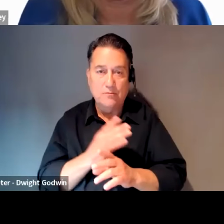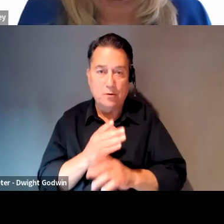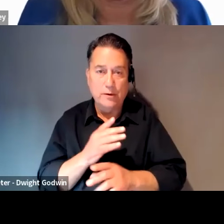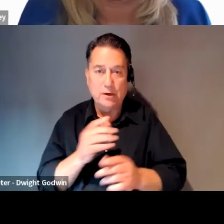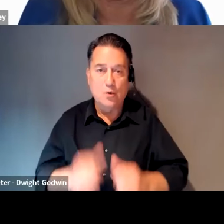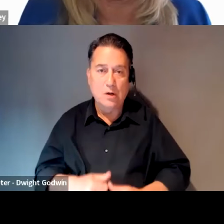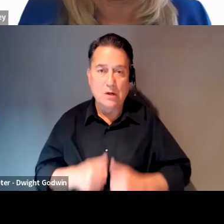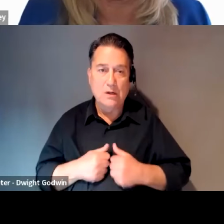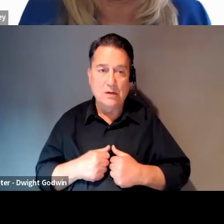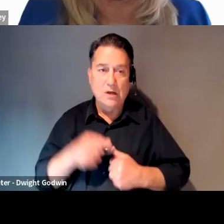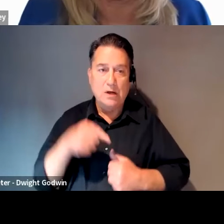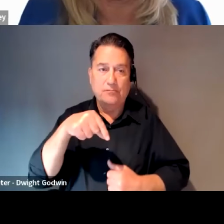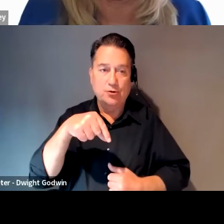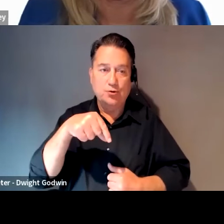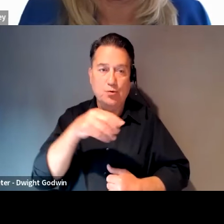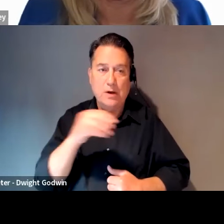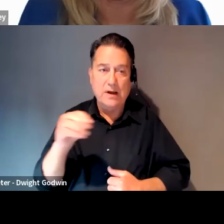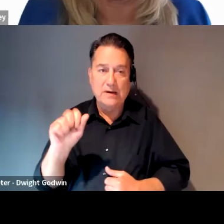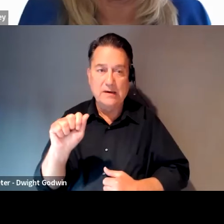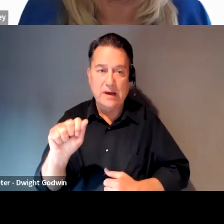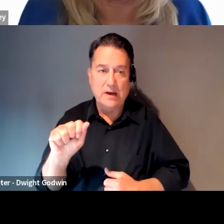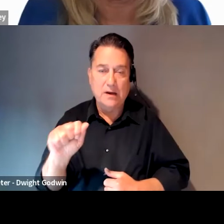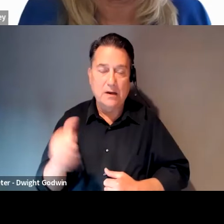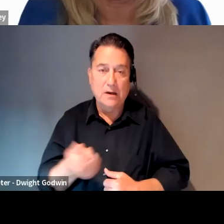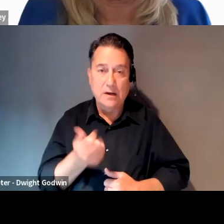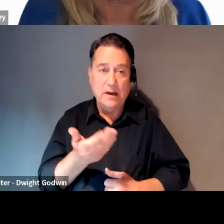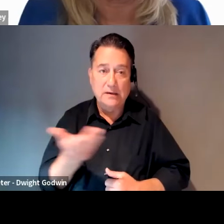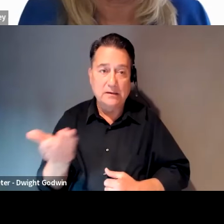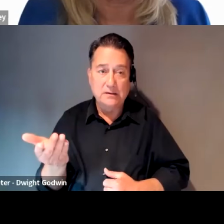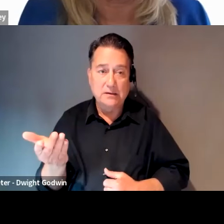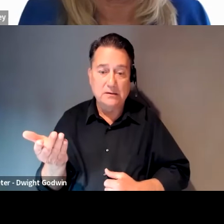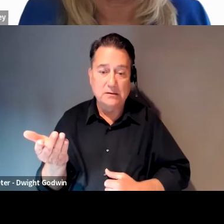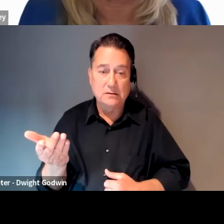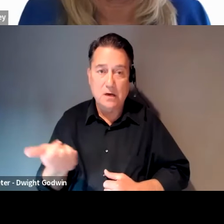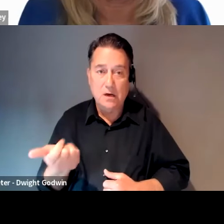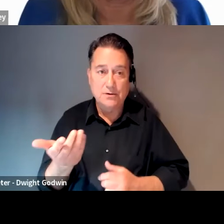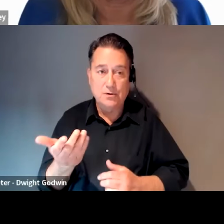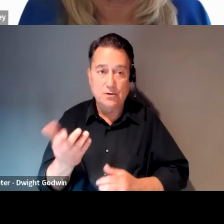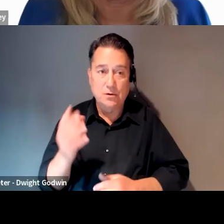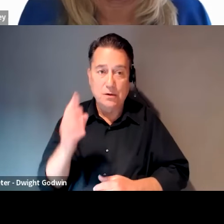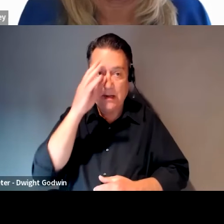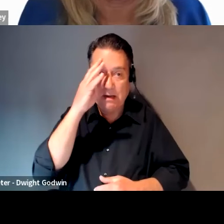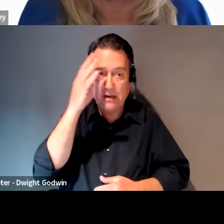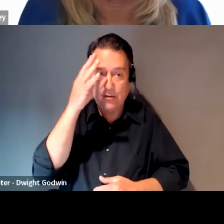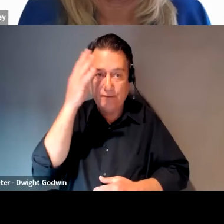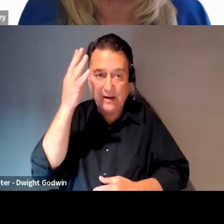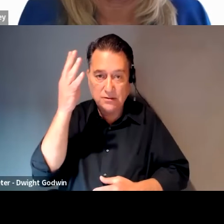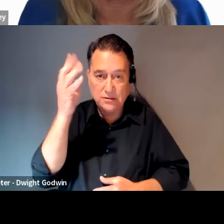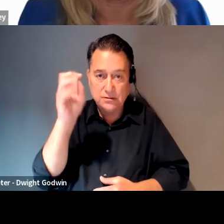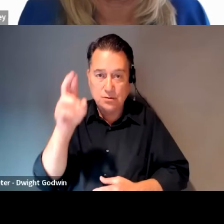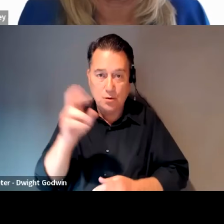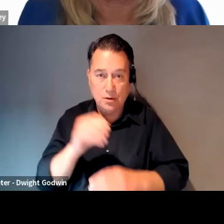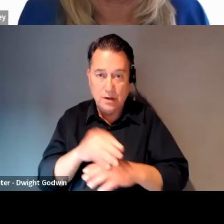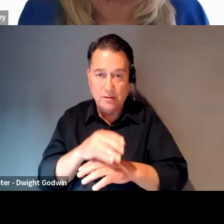but is there just anything, other innovations or any advice that you would wanna give to the audience